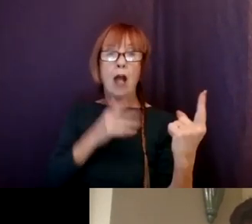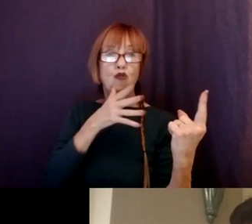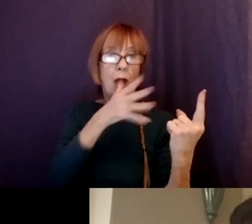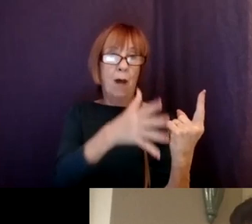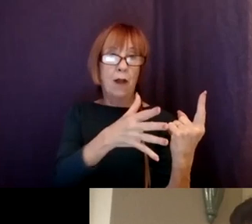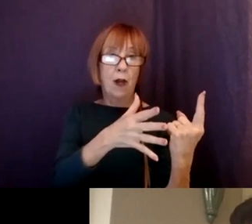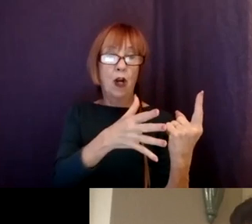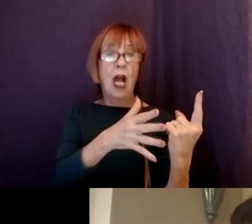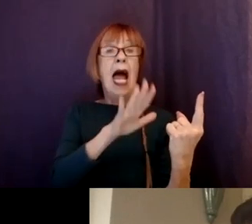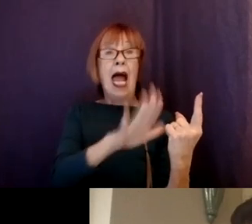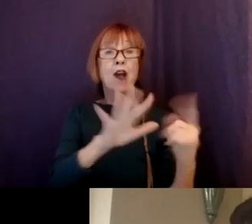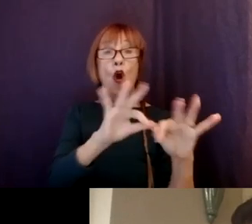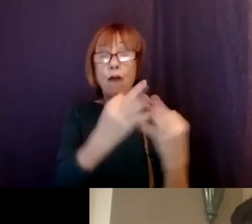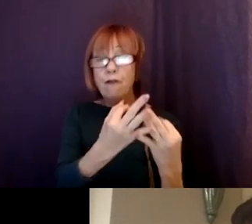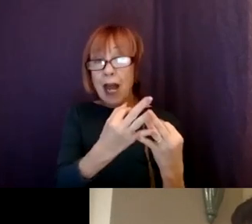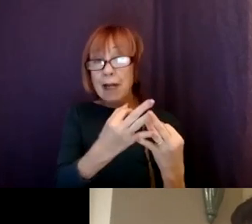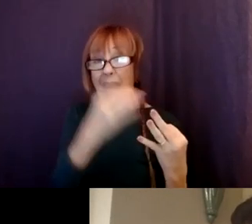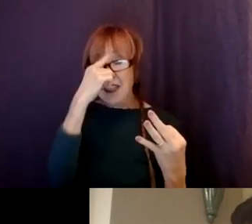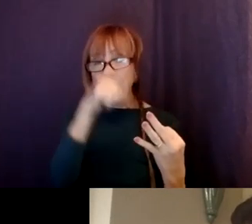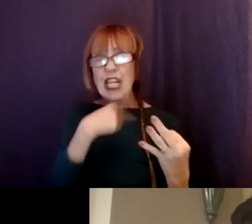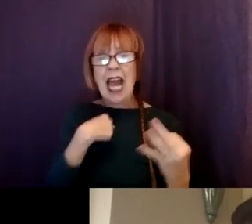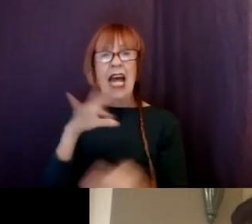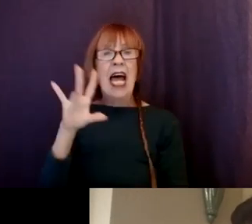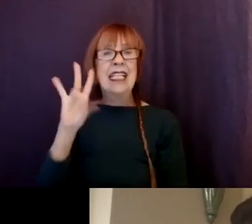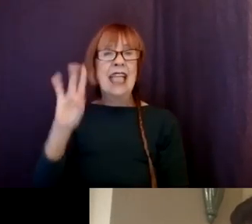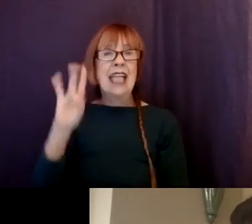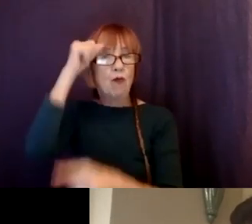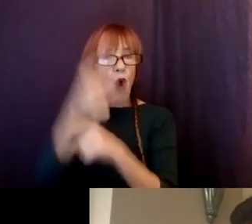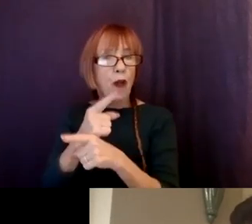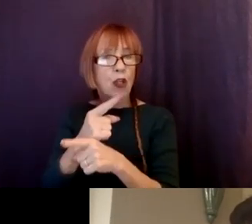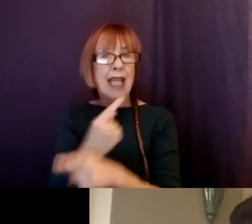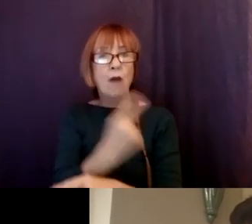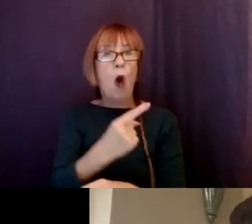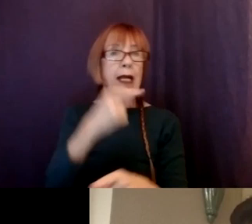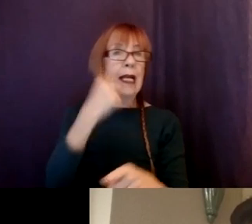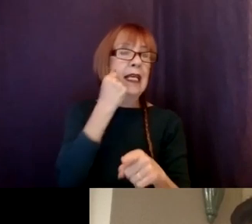she had I believe seven brothers and a sister, and half of the brothers were wiped out,